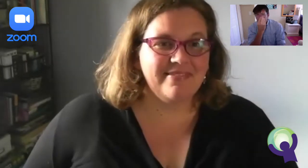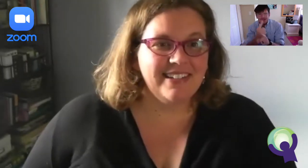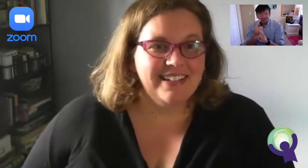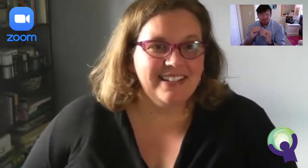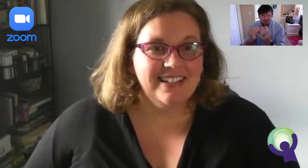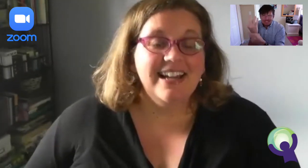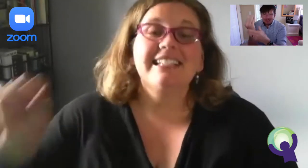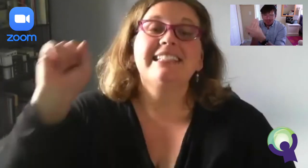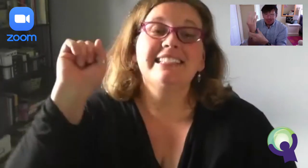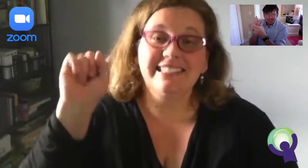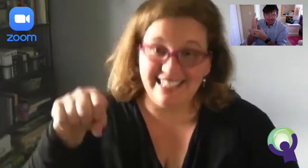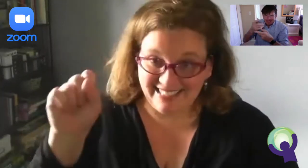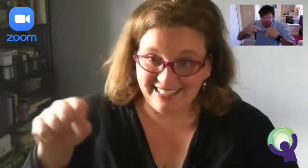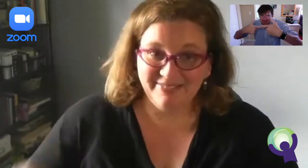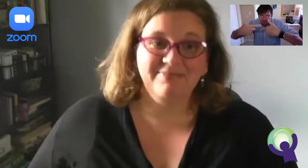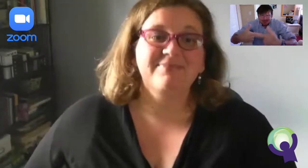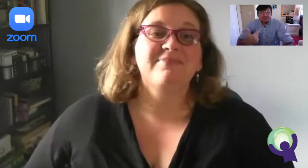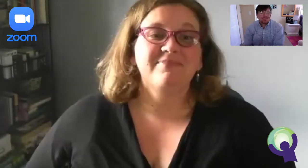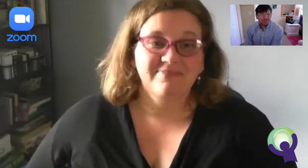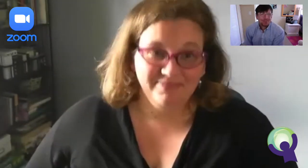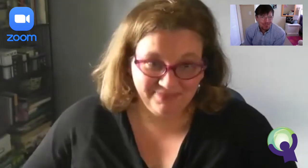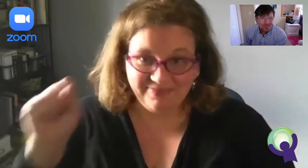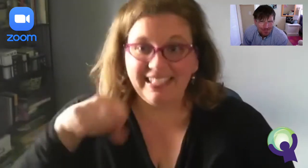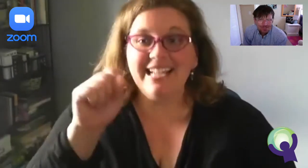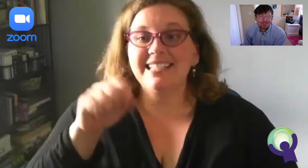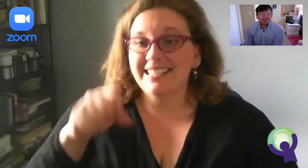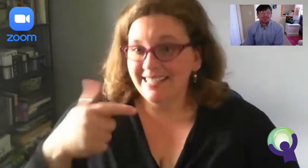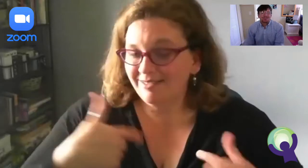Yeah, with the spring and the flowers and the four seasons, yeah that's something